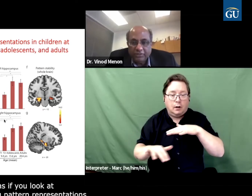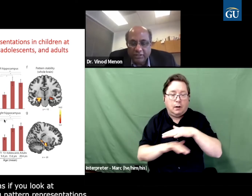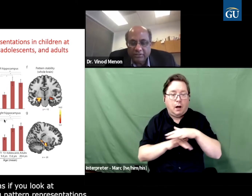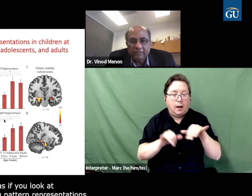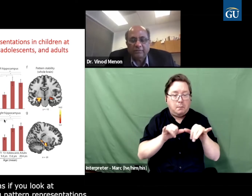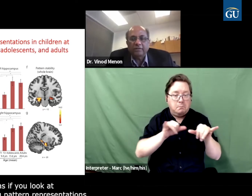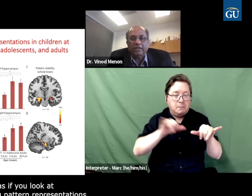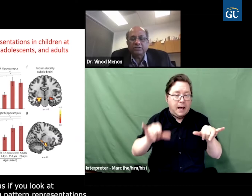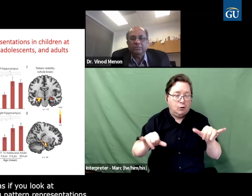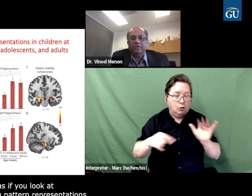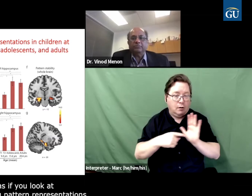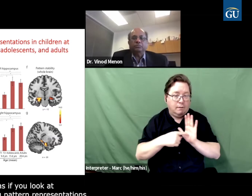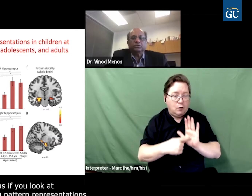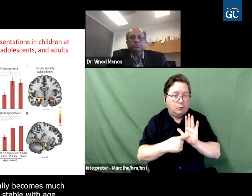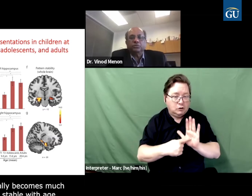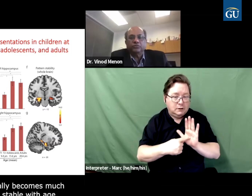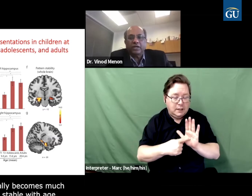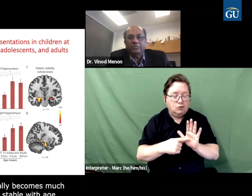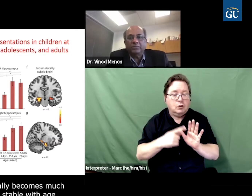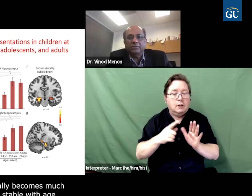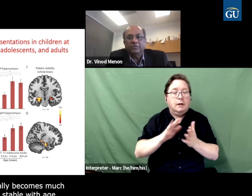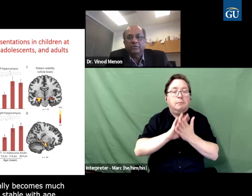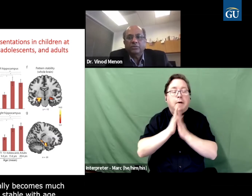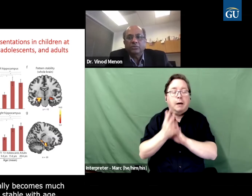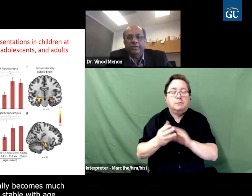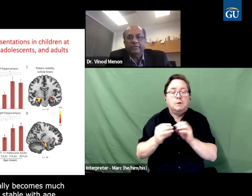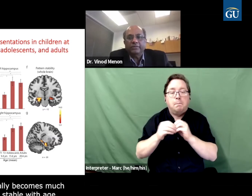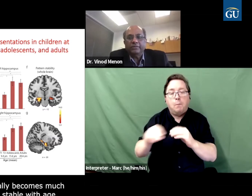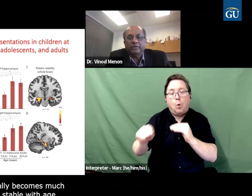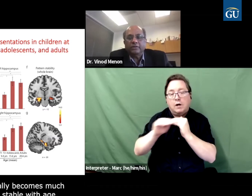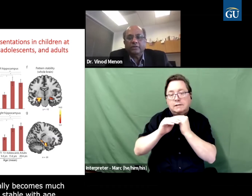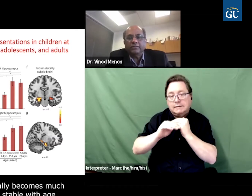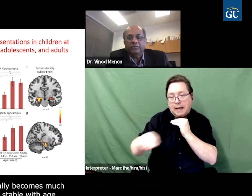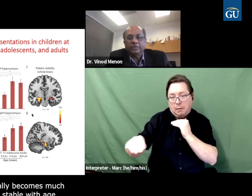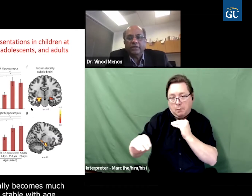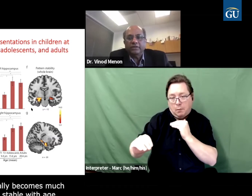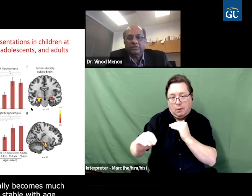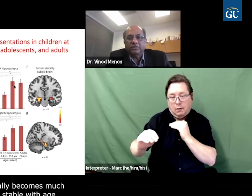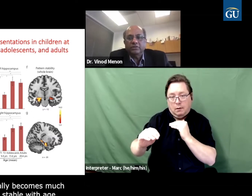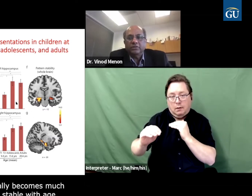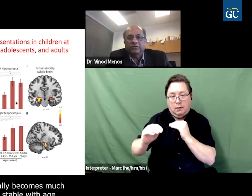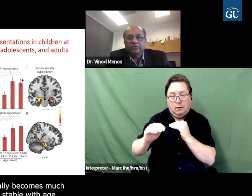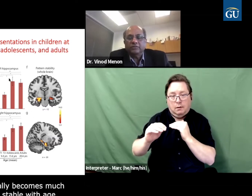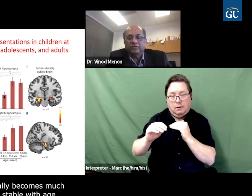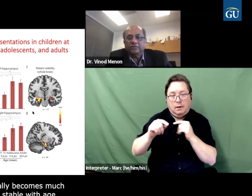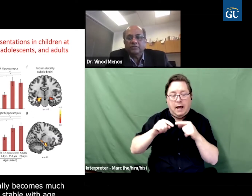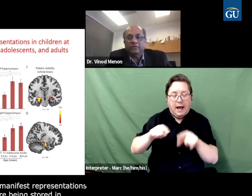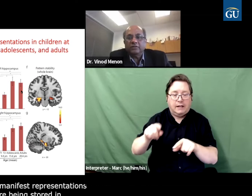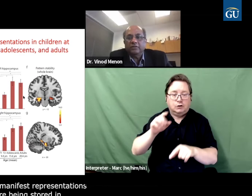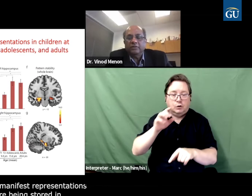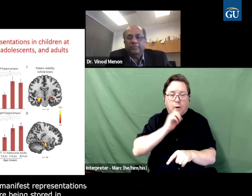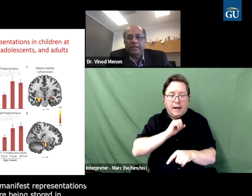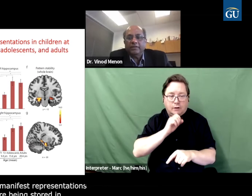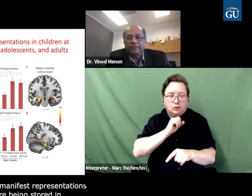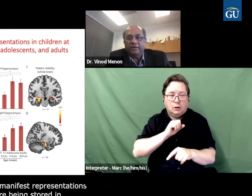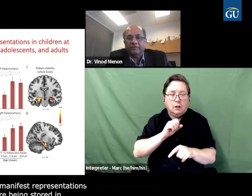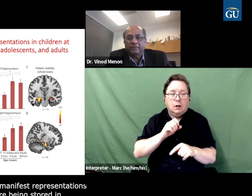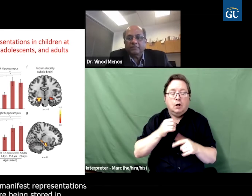pattern representations it actually becomes much more stable